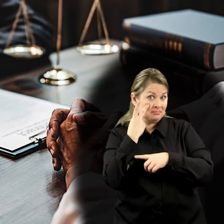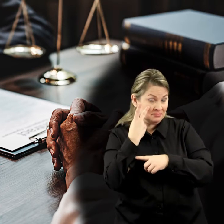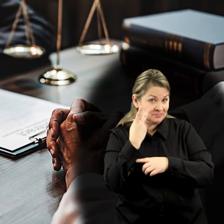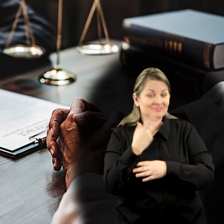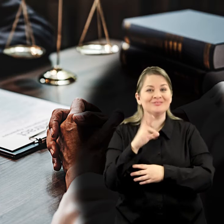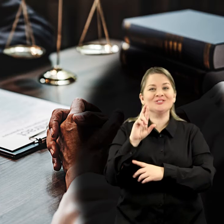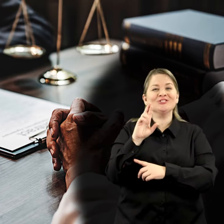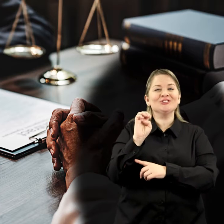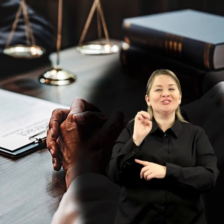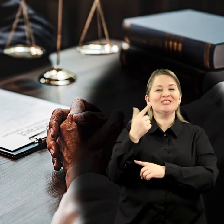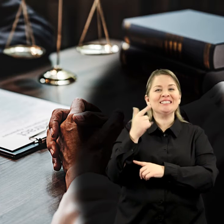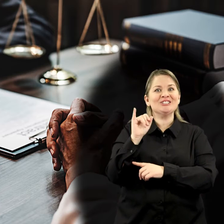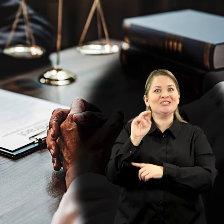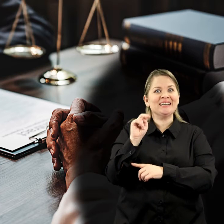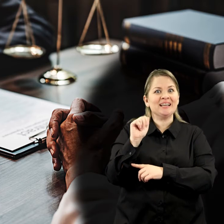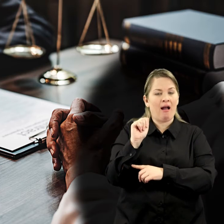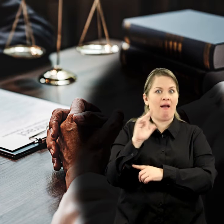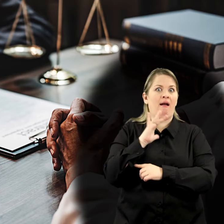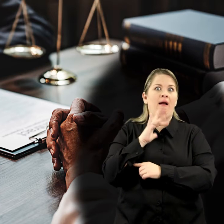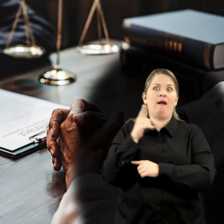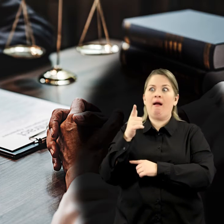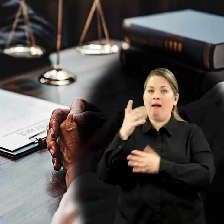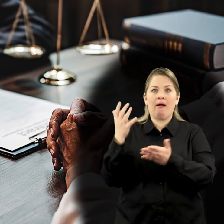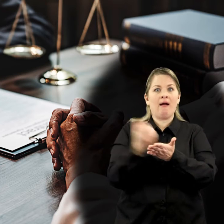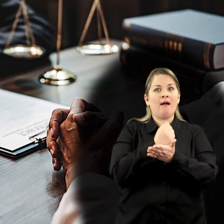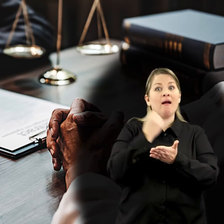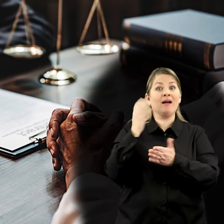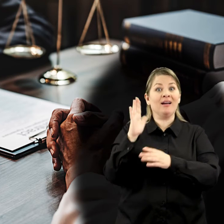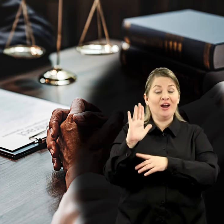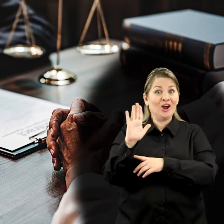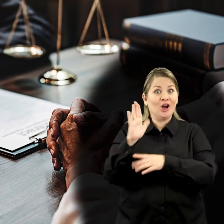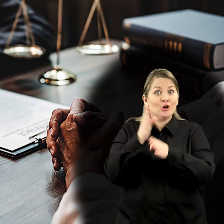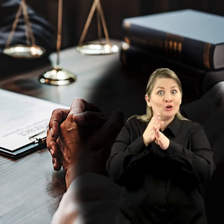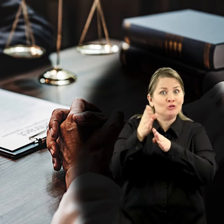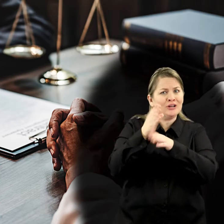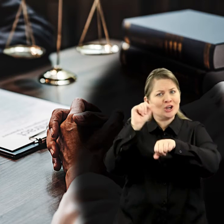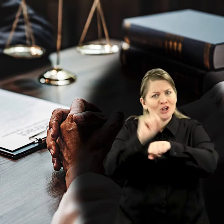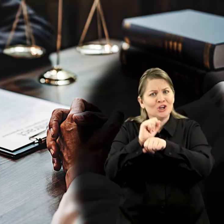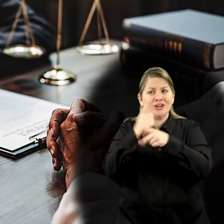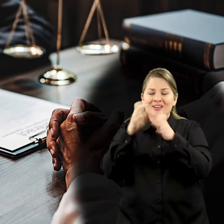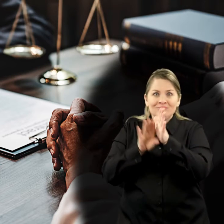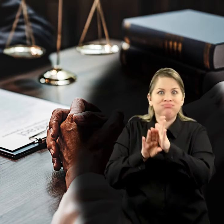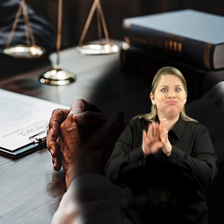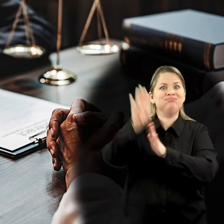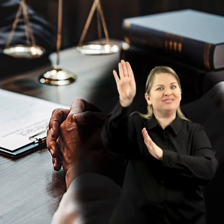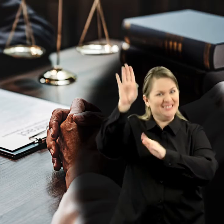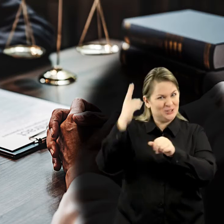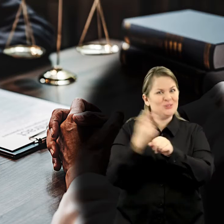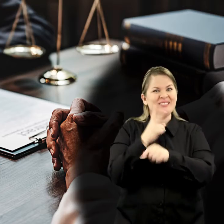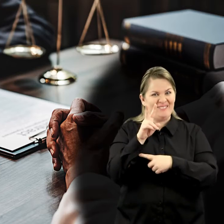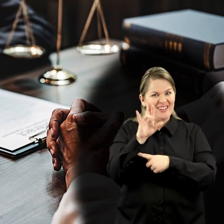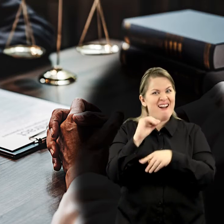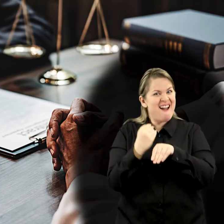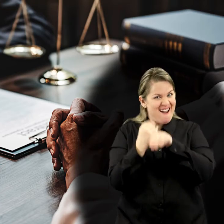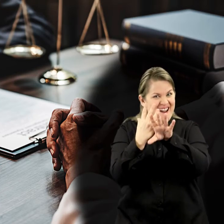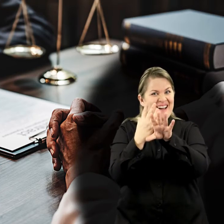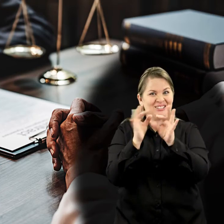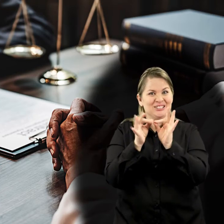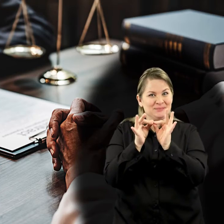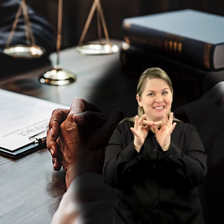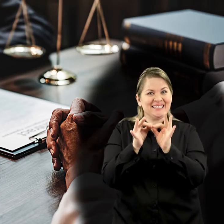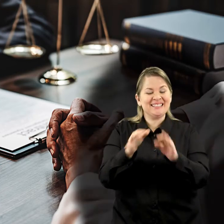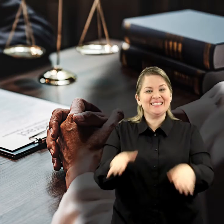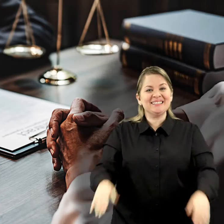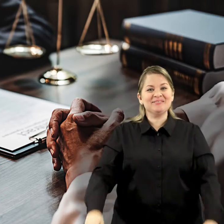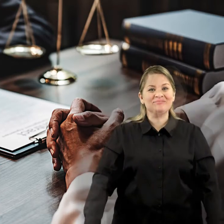Let's learn how Regina is using VRI to grow her career.